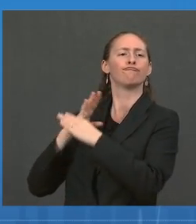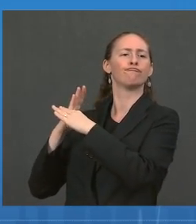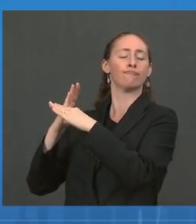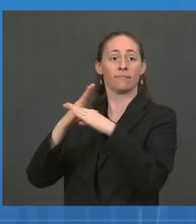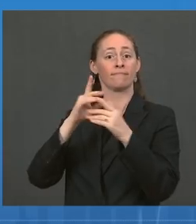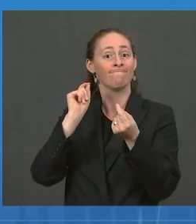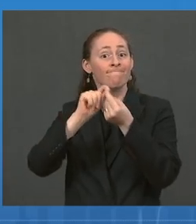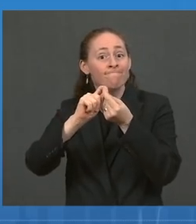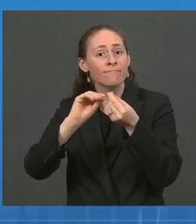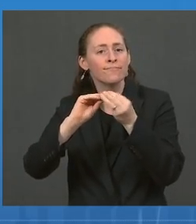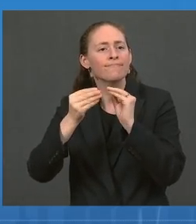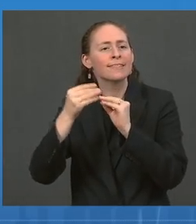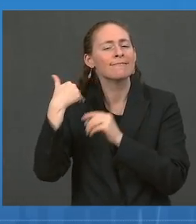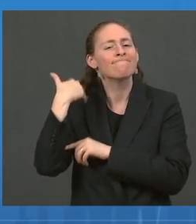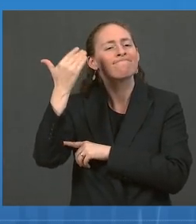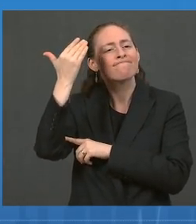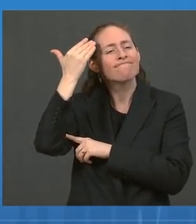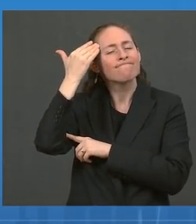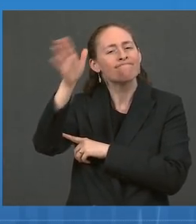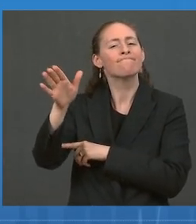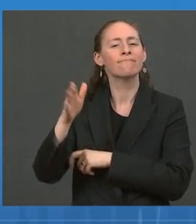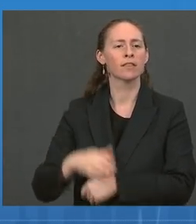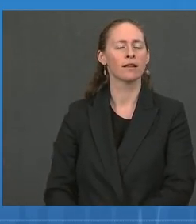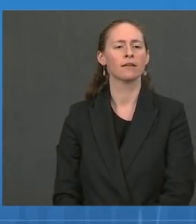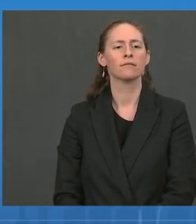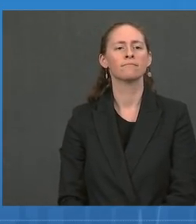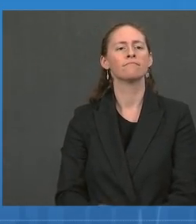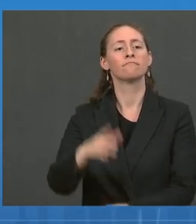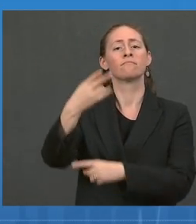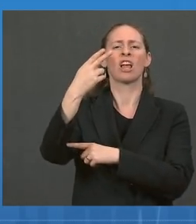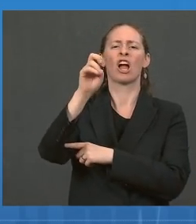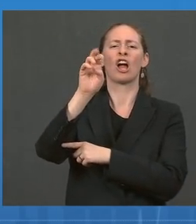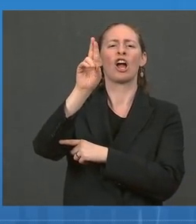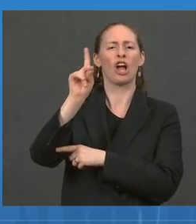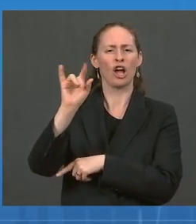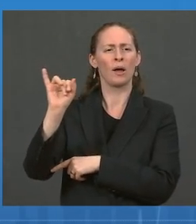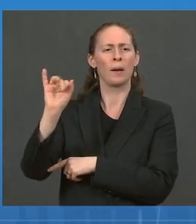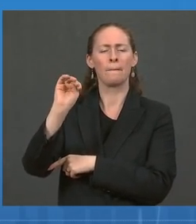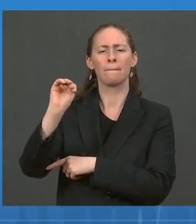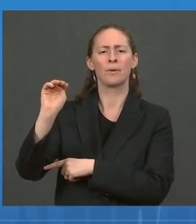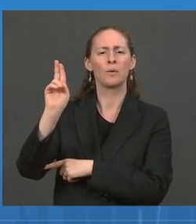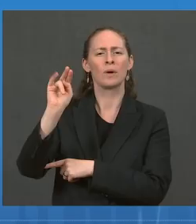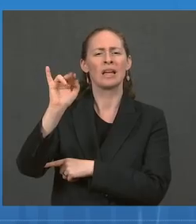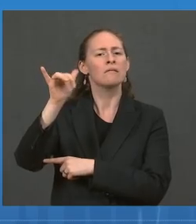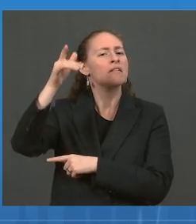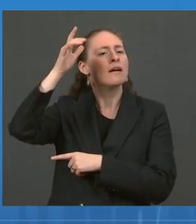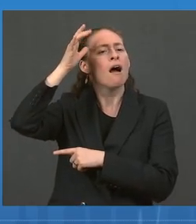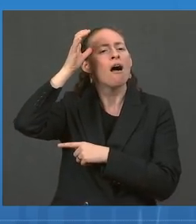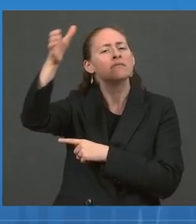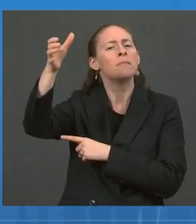Herd immunity is a concept, namely that most people, whatever that number is --